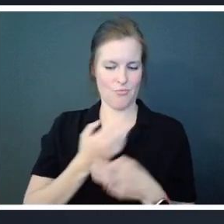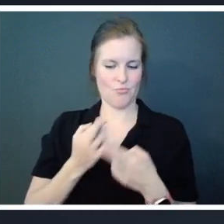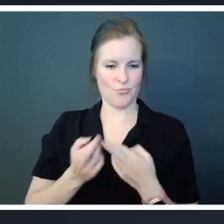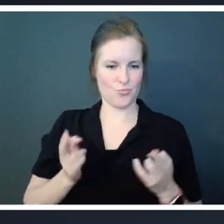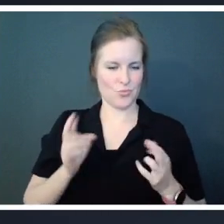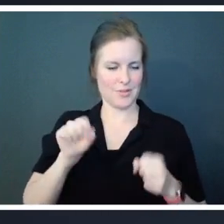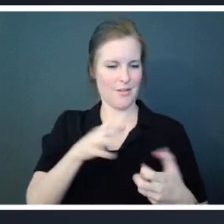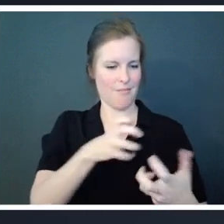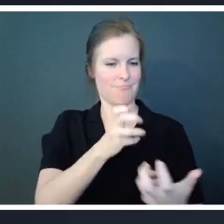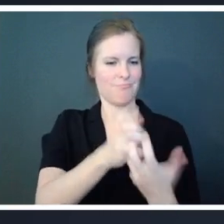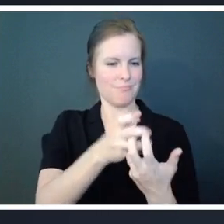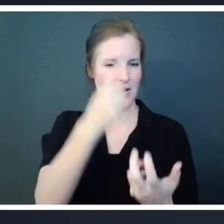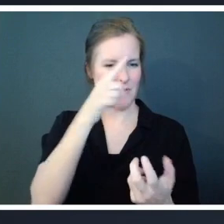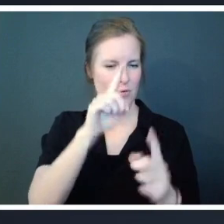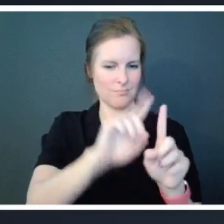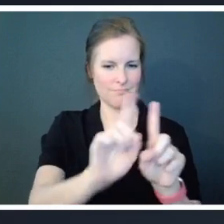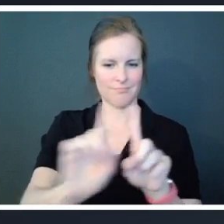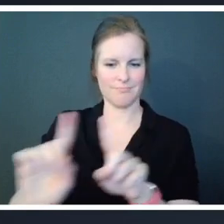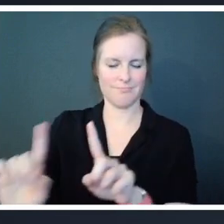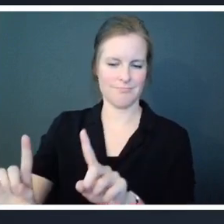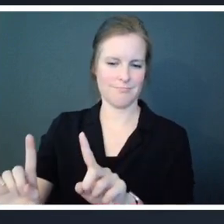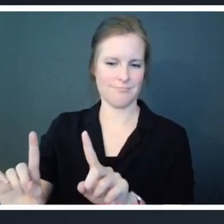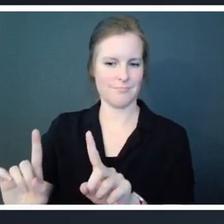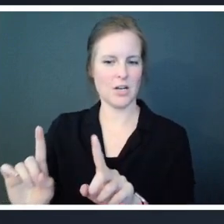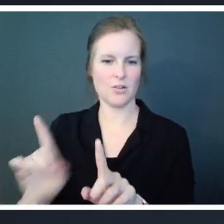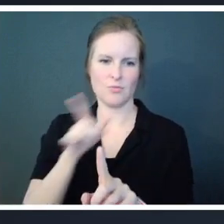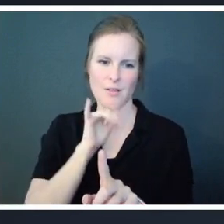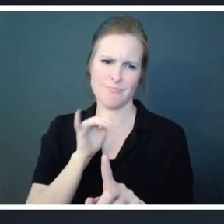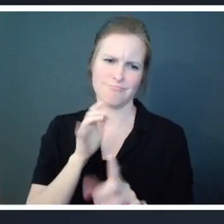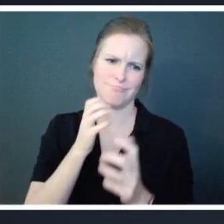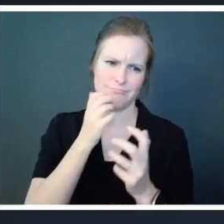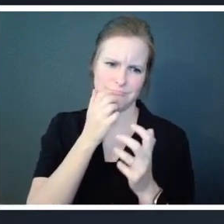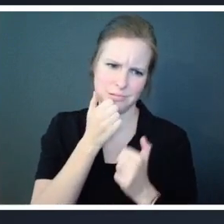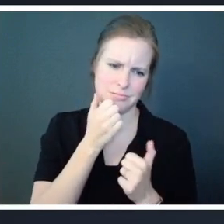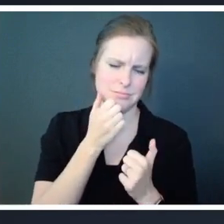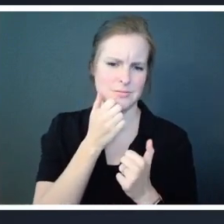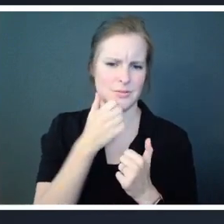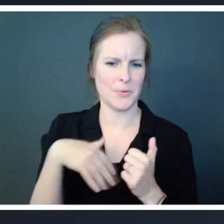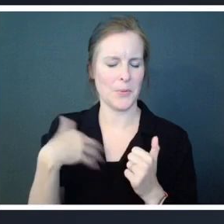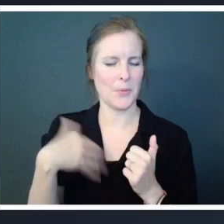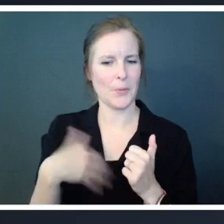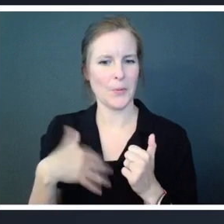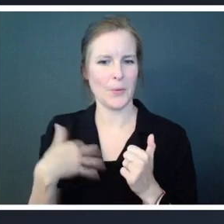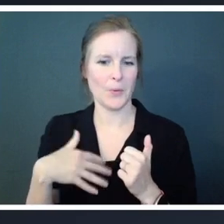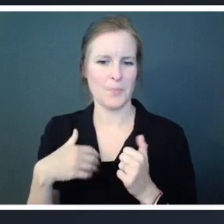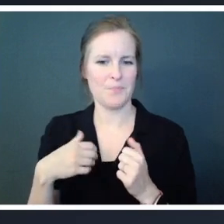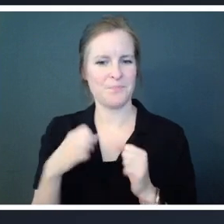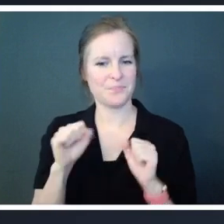that thinking of -- and how valuable that is to approach this topic through such -- through a